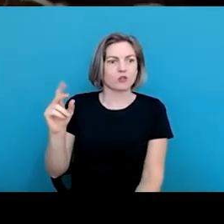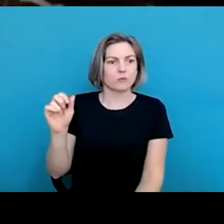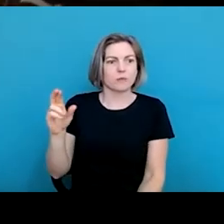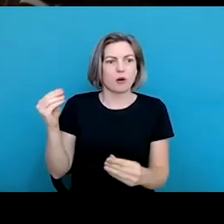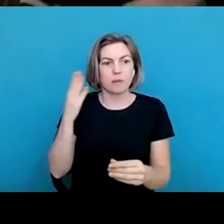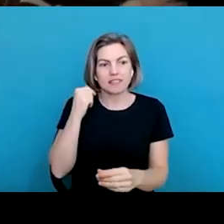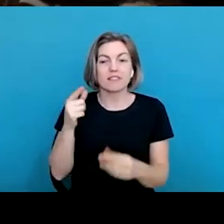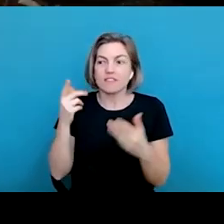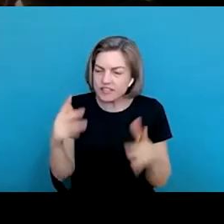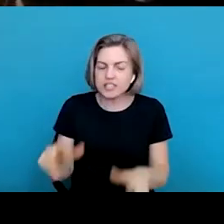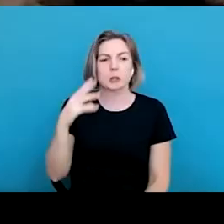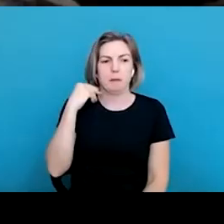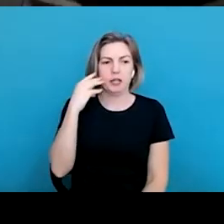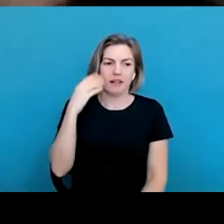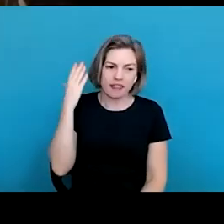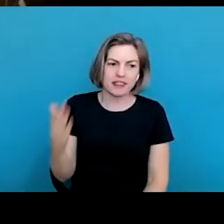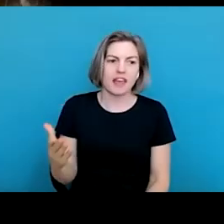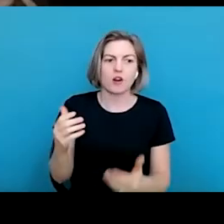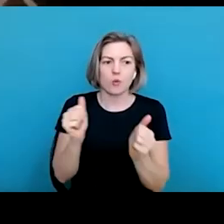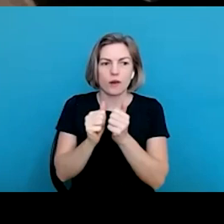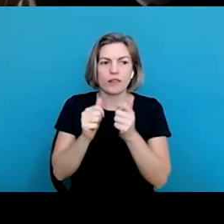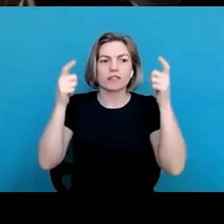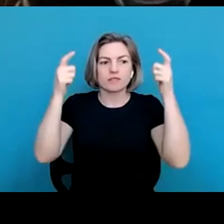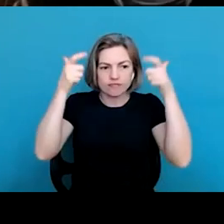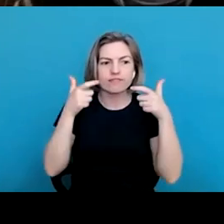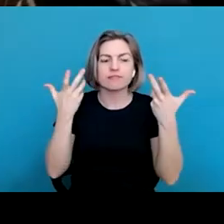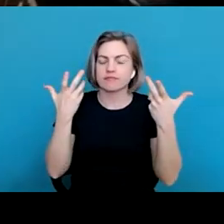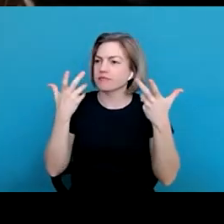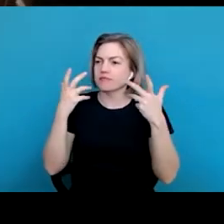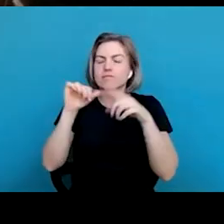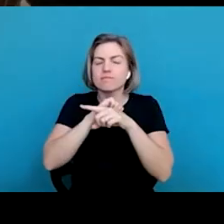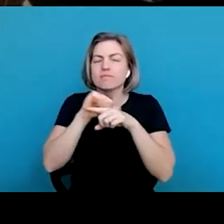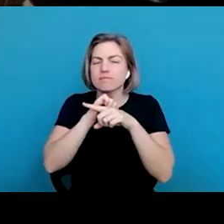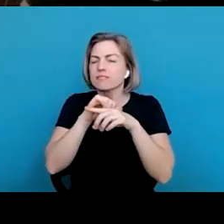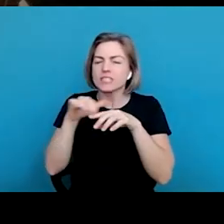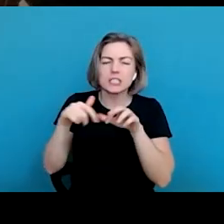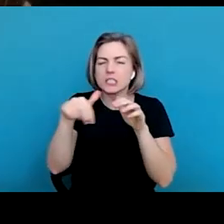in the supermarkets with a head-mounted devices practicing. So it was fantastic.